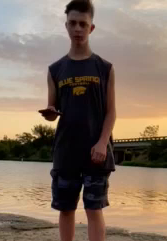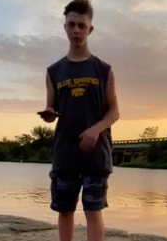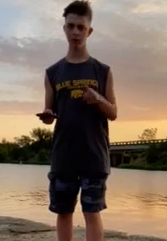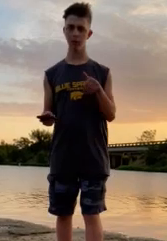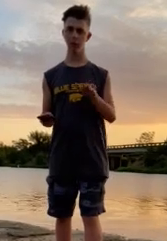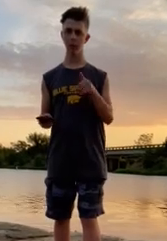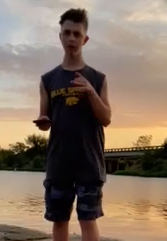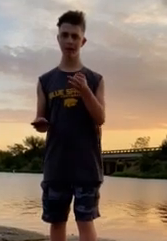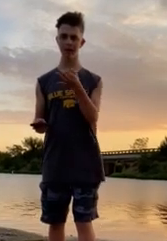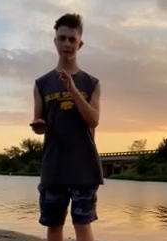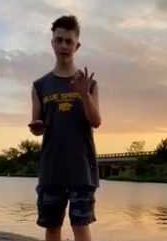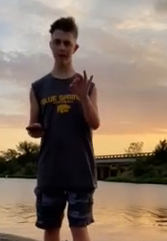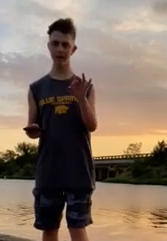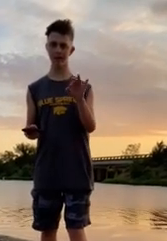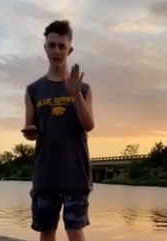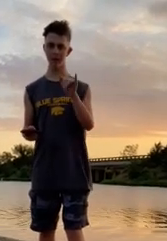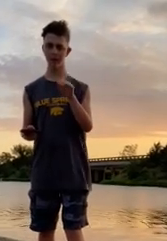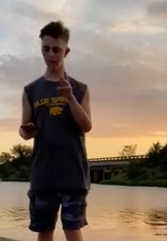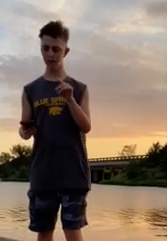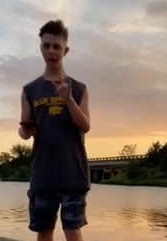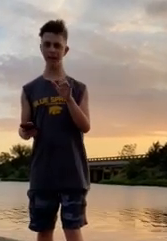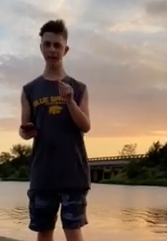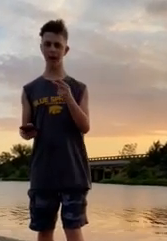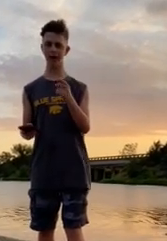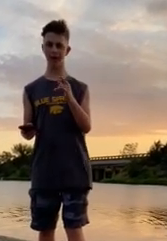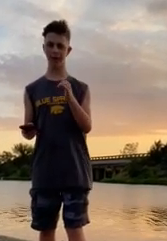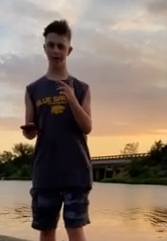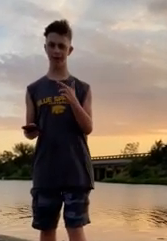"Walking Free" by Micah Tyler